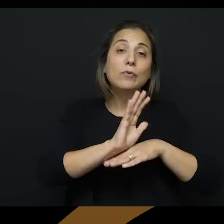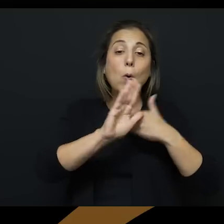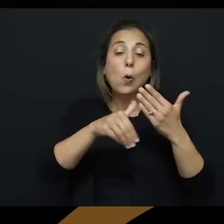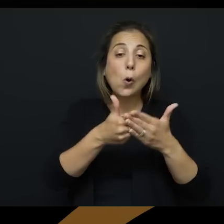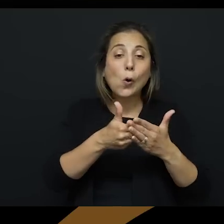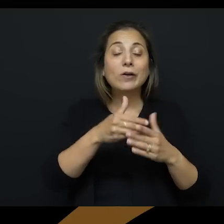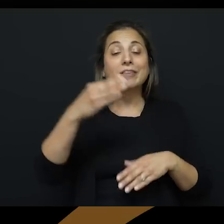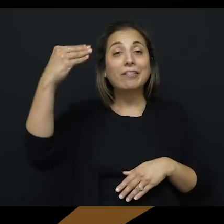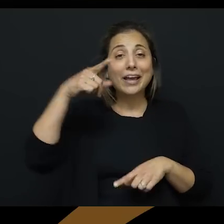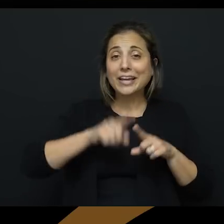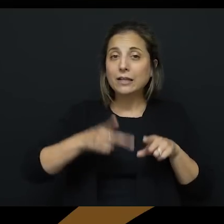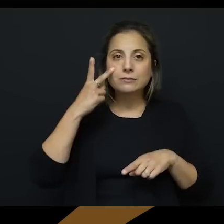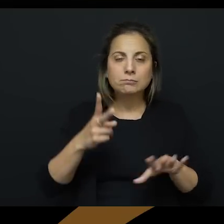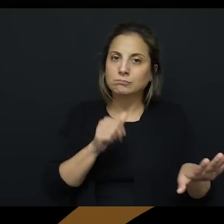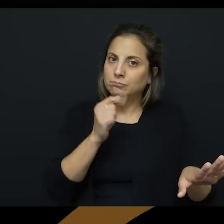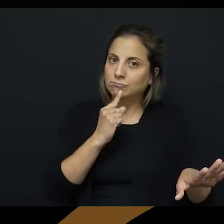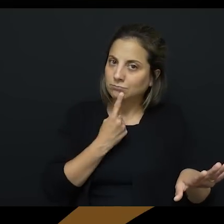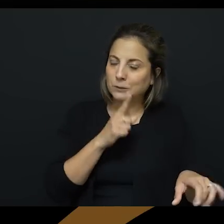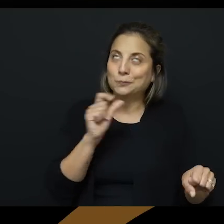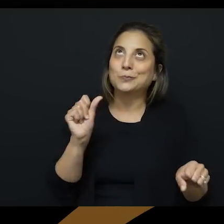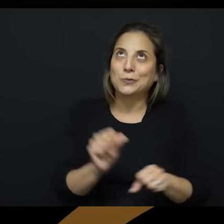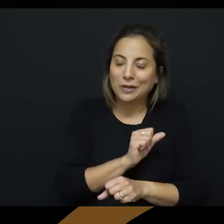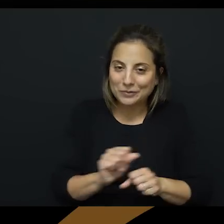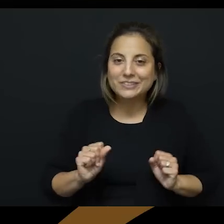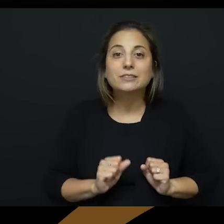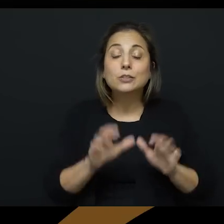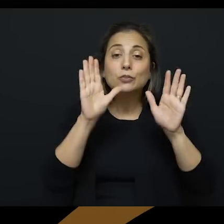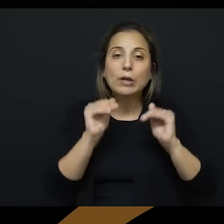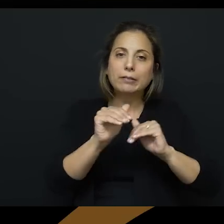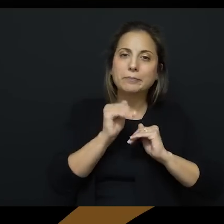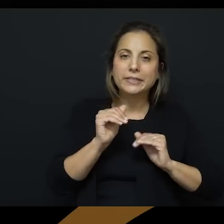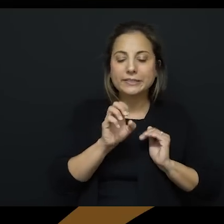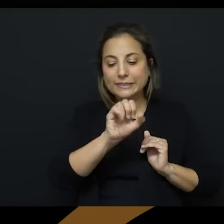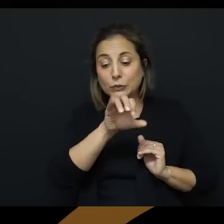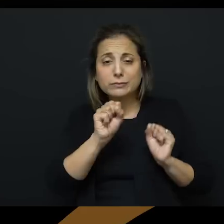Go and watch “All the Light We Cannot See.” You will not be disappointed.